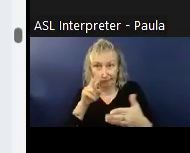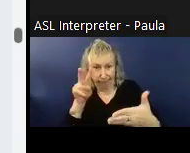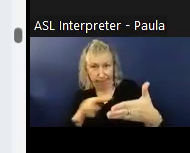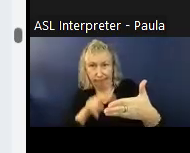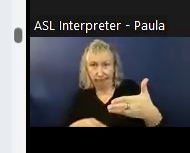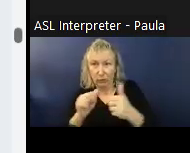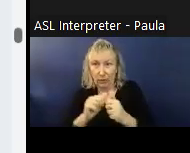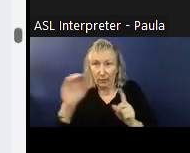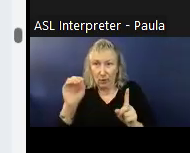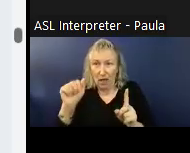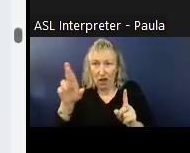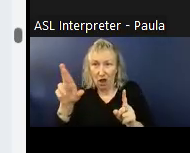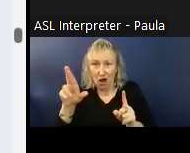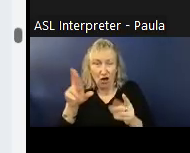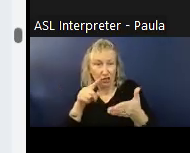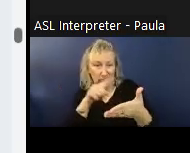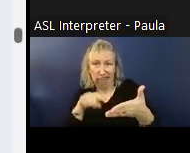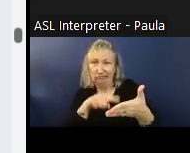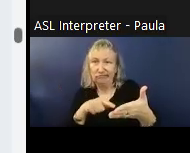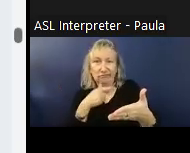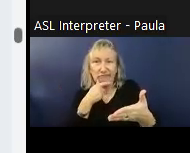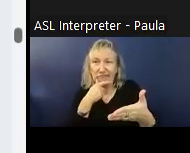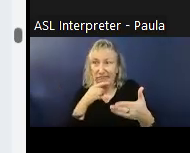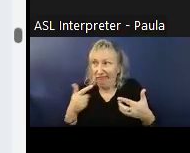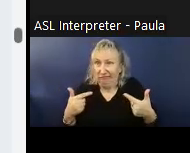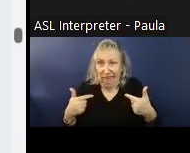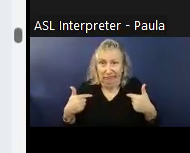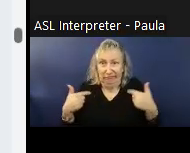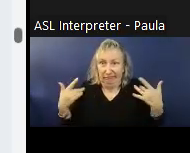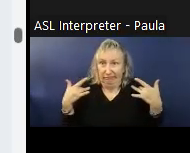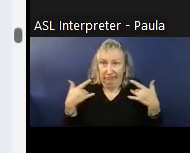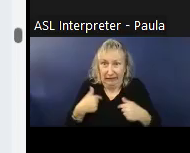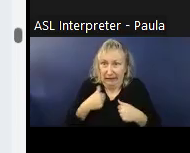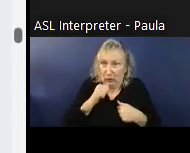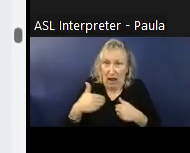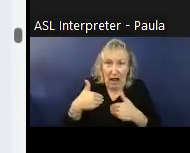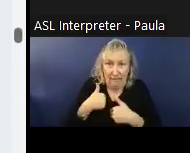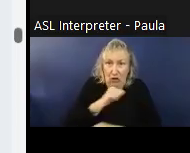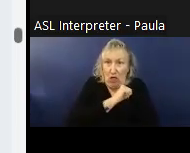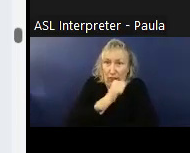That isn't something that we have such authority authority to do. So we are removing it.